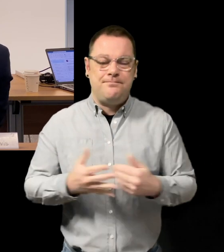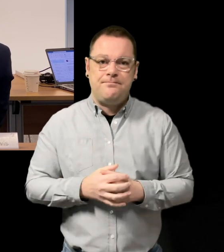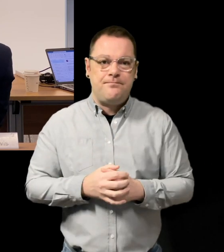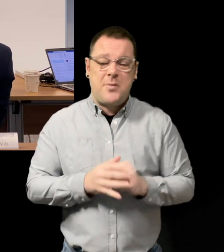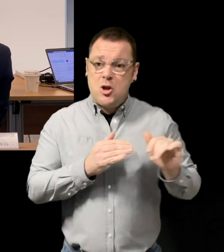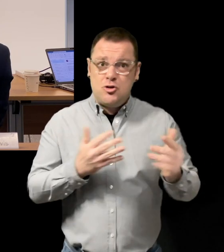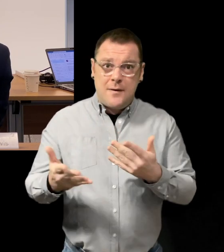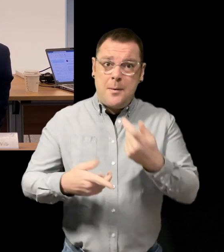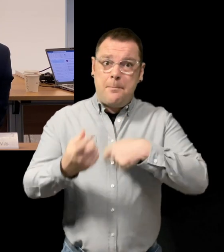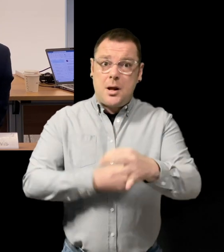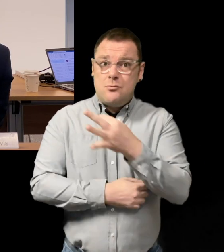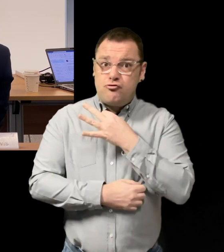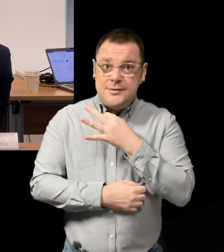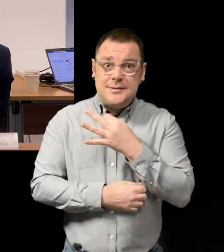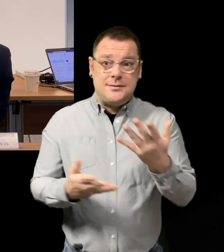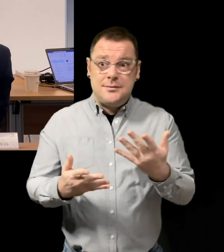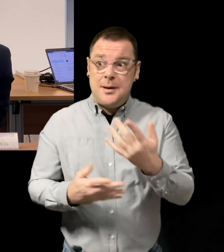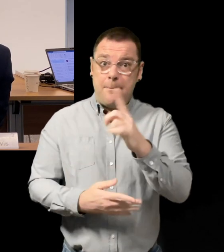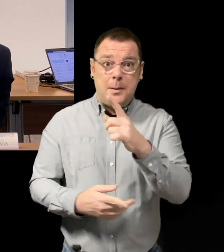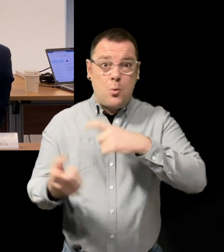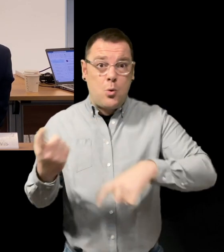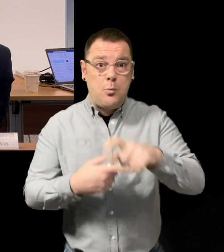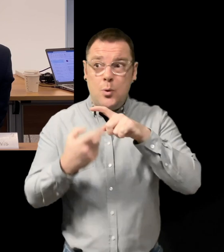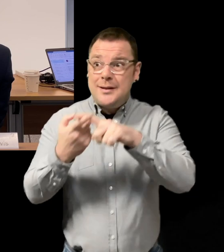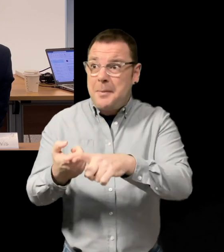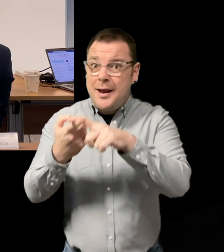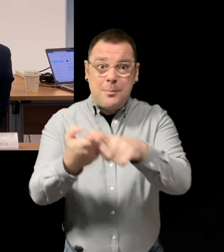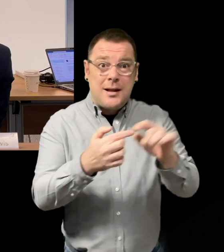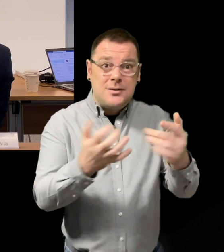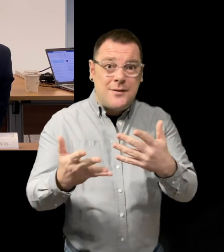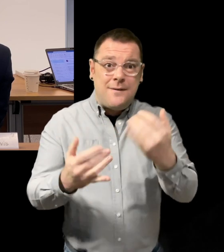Our services would be at risk. Things that people depend on would fail.